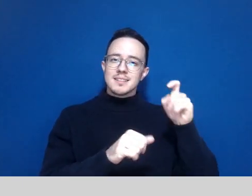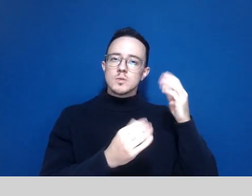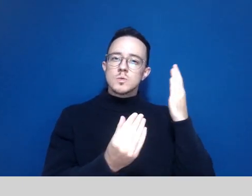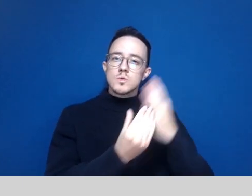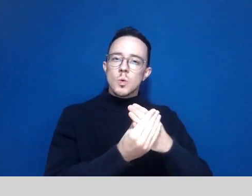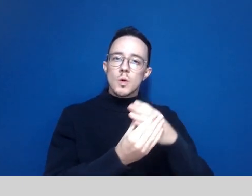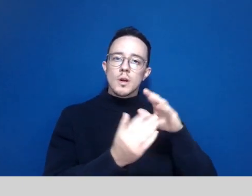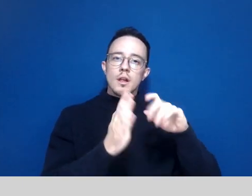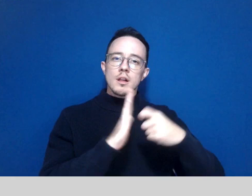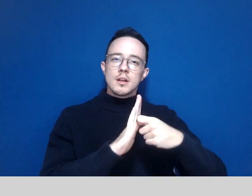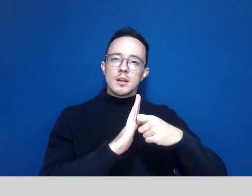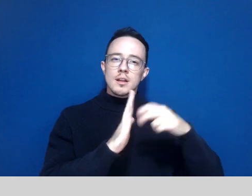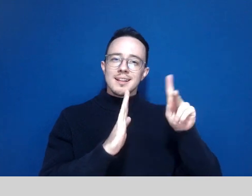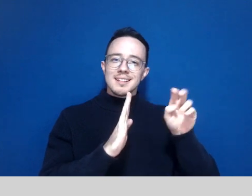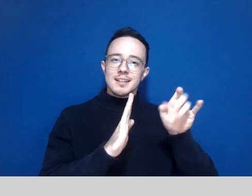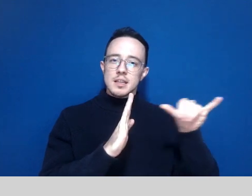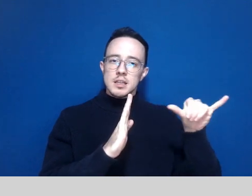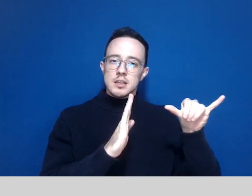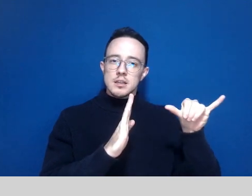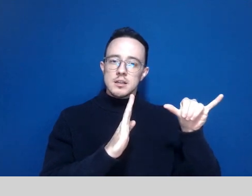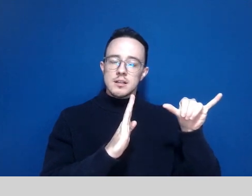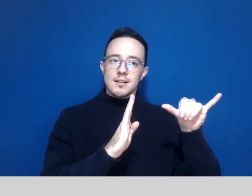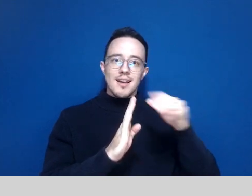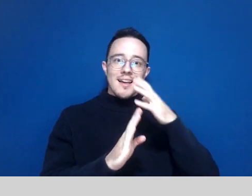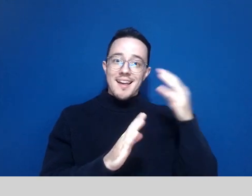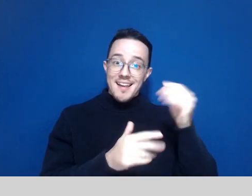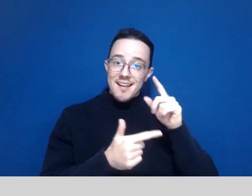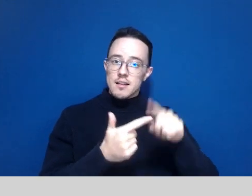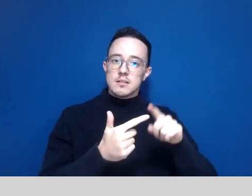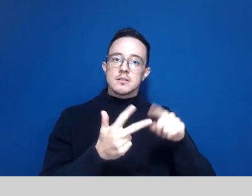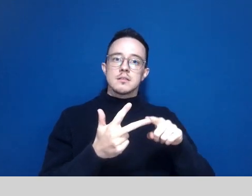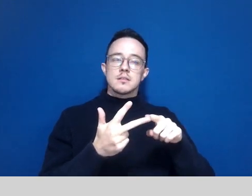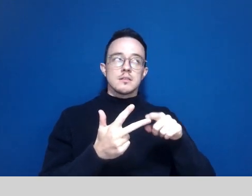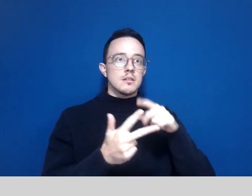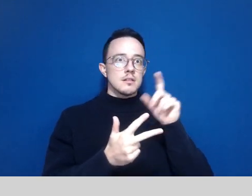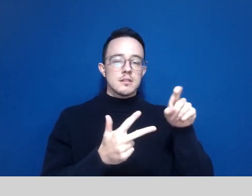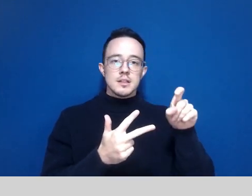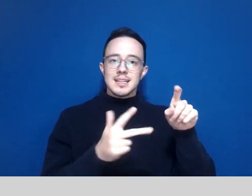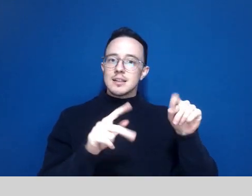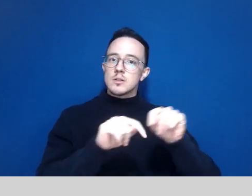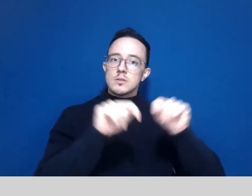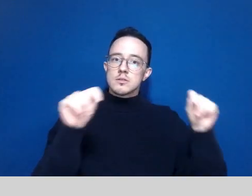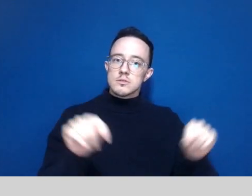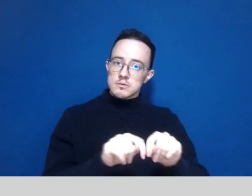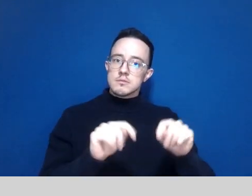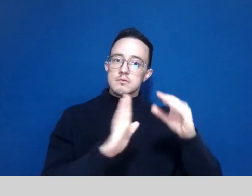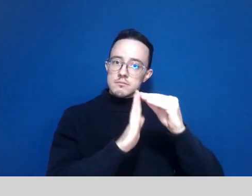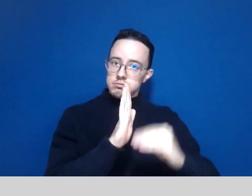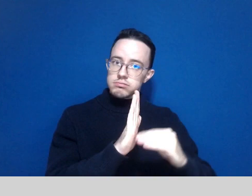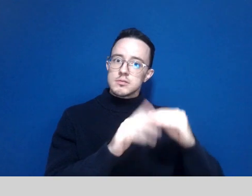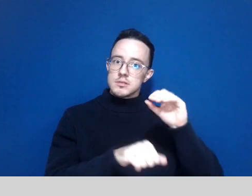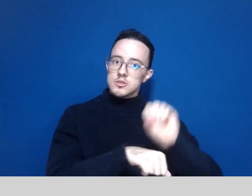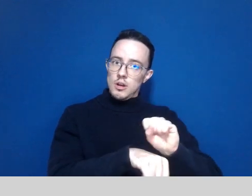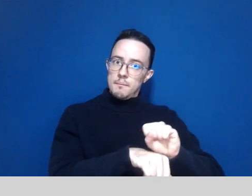then we need to also store the key for that file and then we need to then do a transcription job